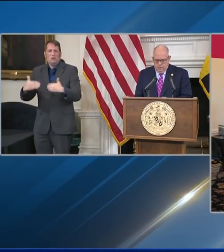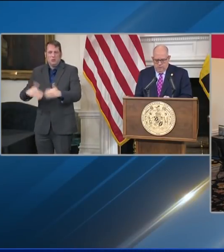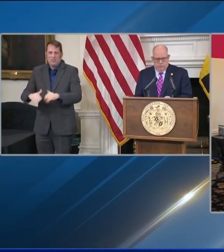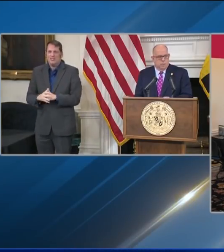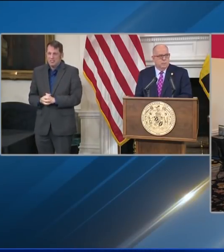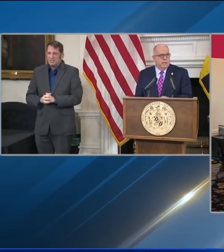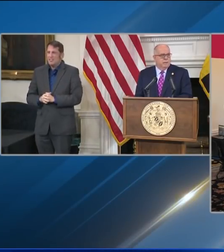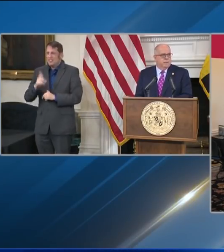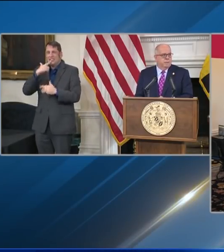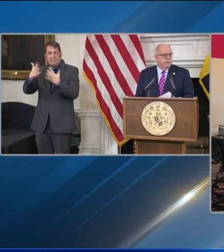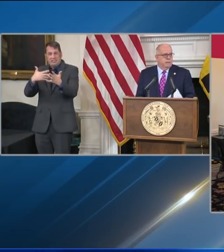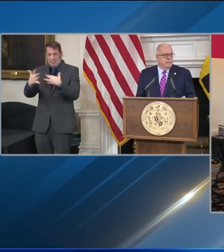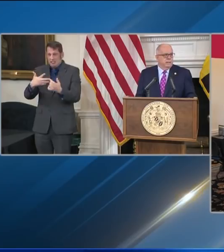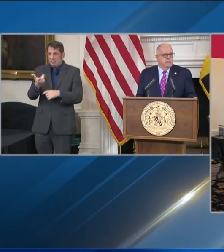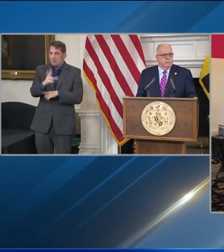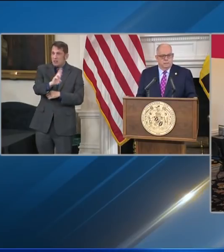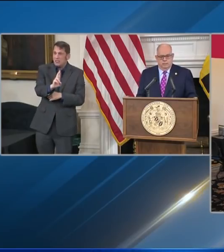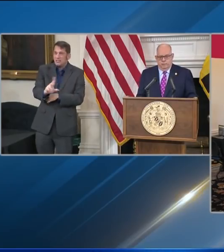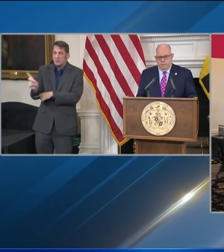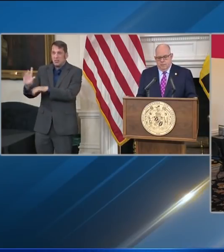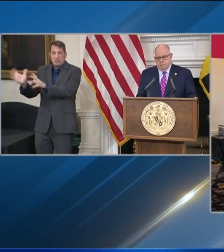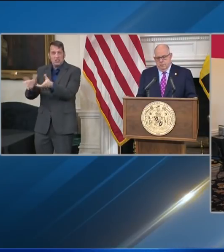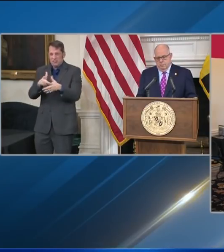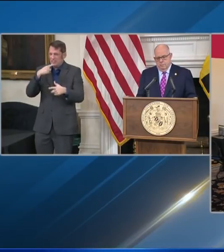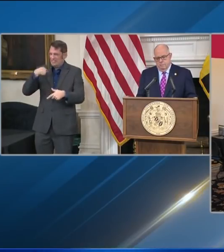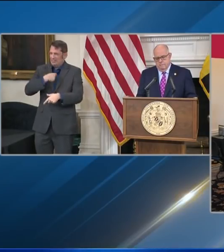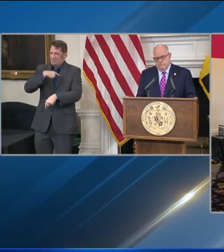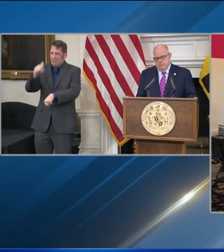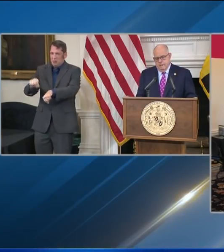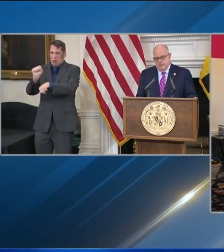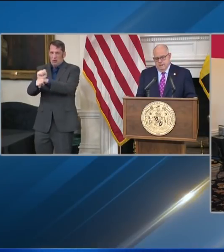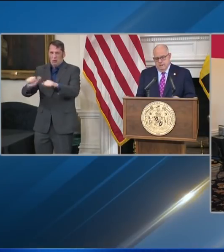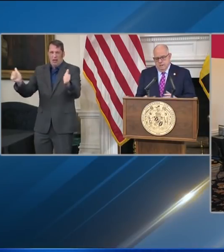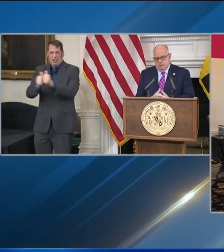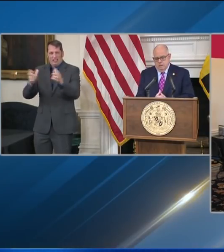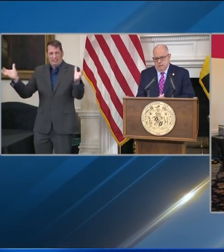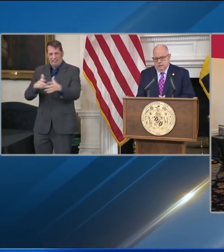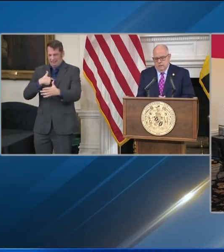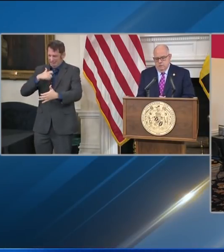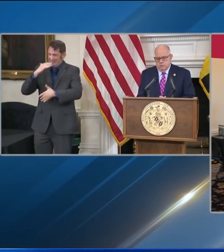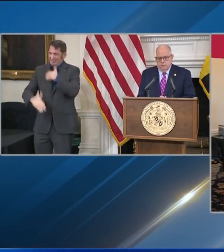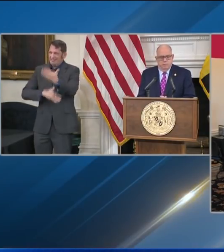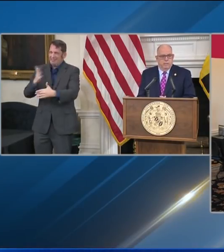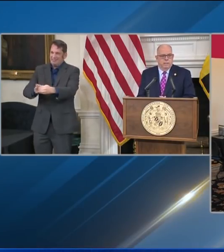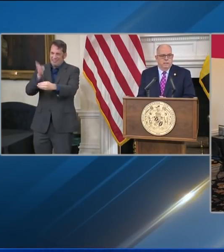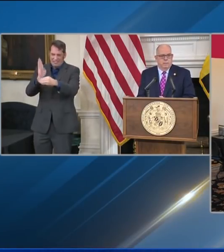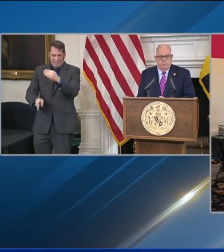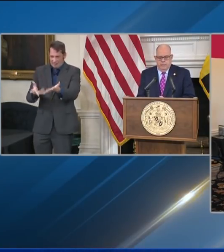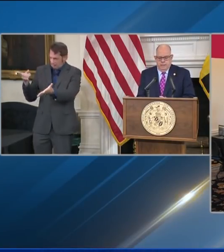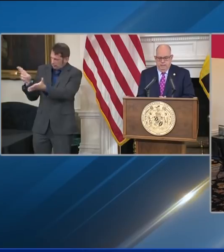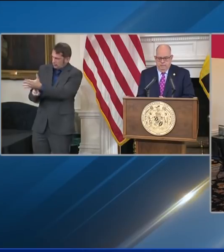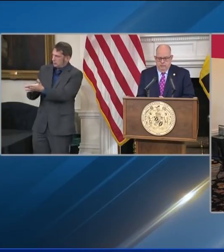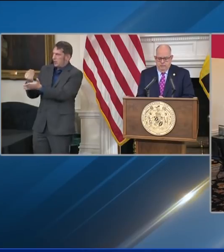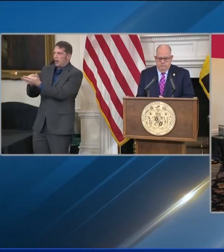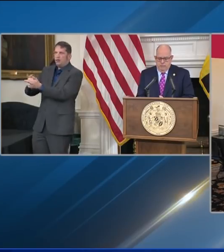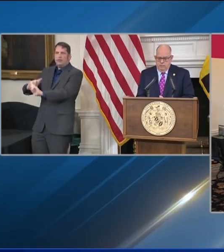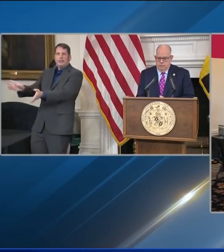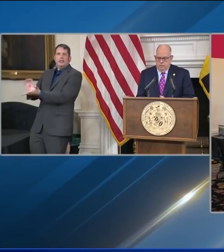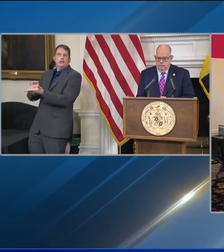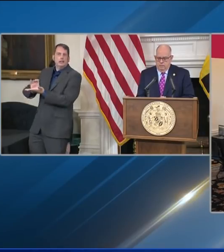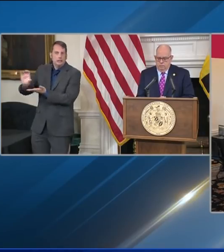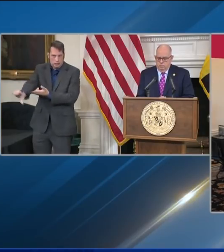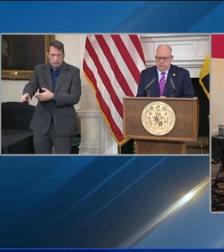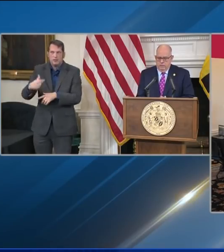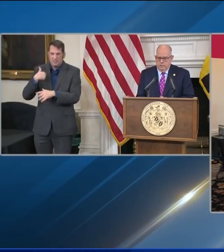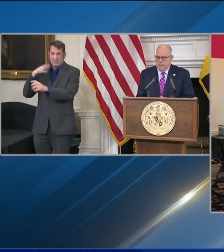EVERYONE ON BOTH SIDES OF THE AISLE IN WASHINGTON NEEDS TO COME TOGETHER TO FINALLY GET THIS DONE FOR THE AMERICAN PEOPLE.